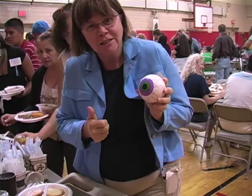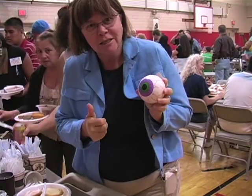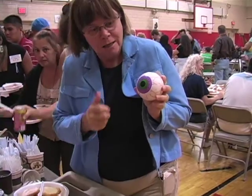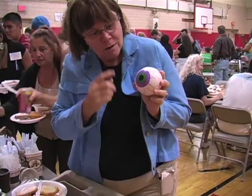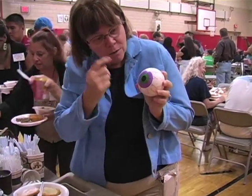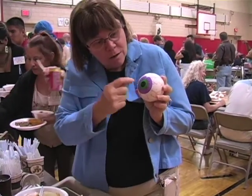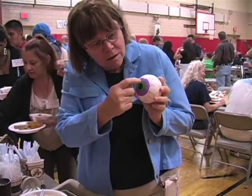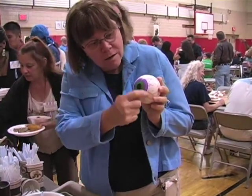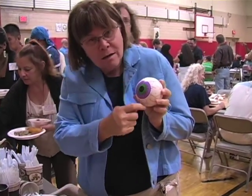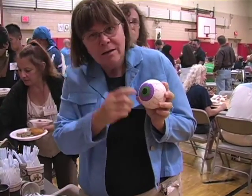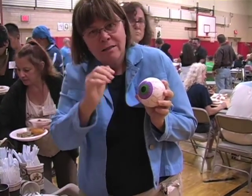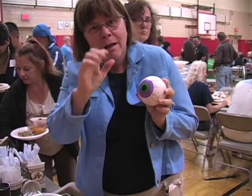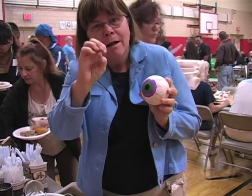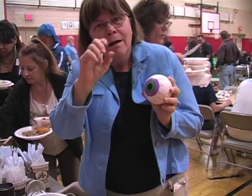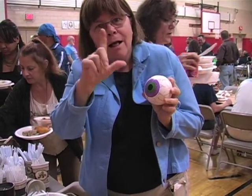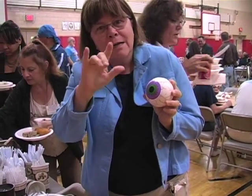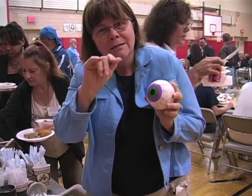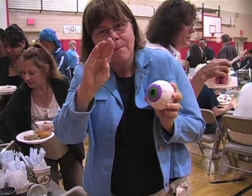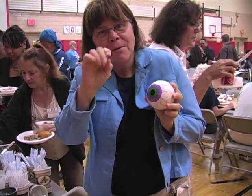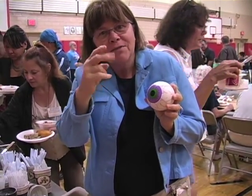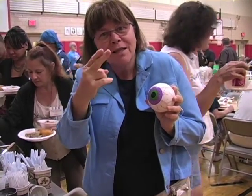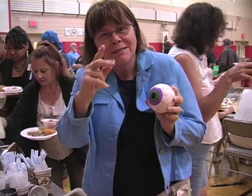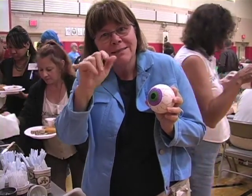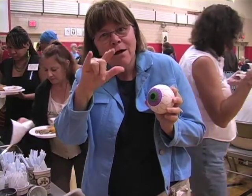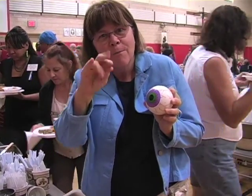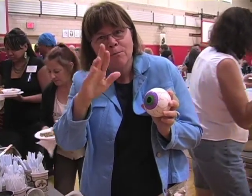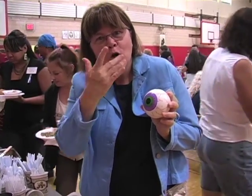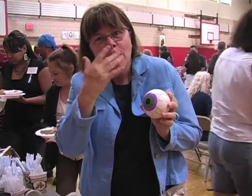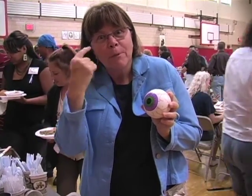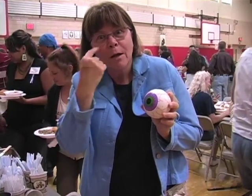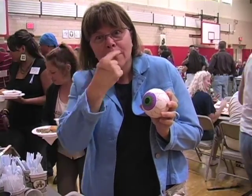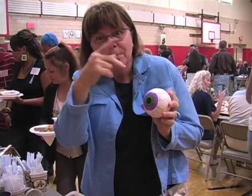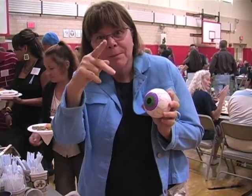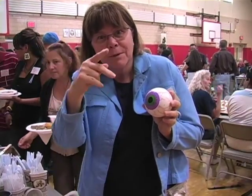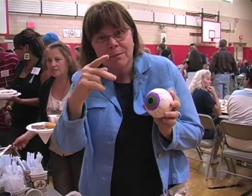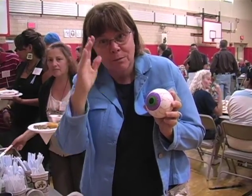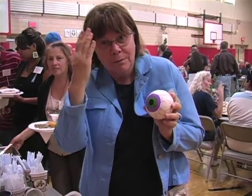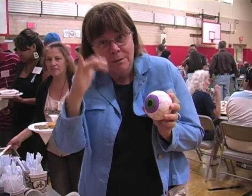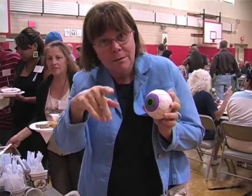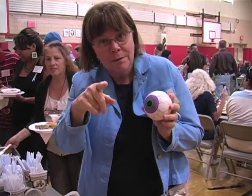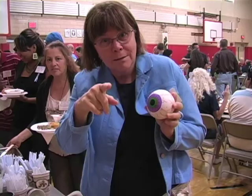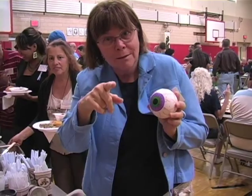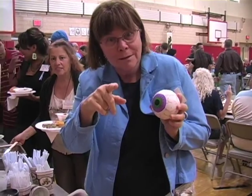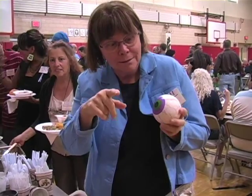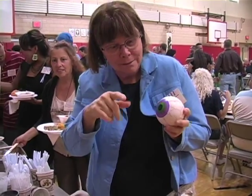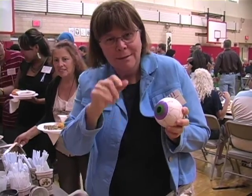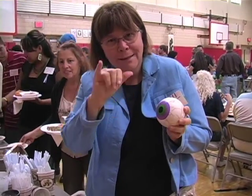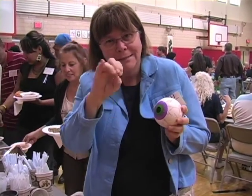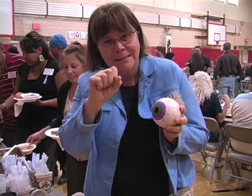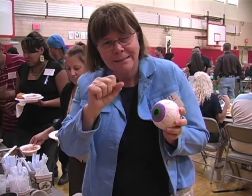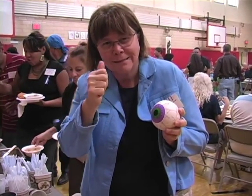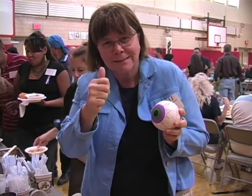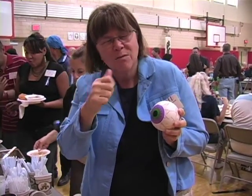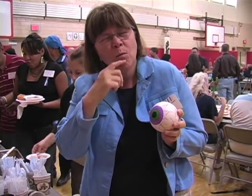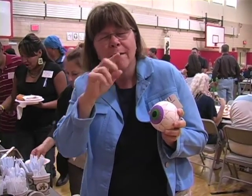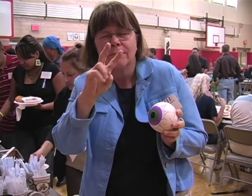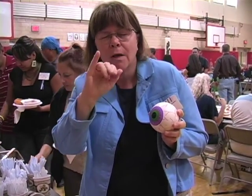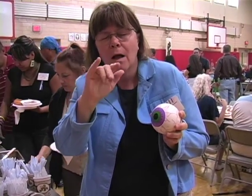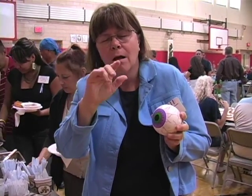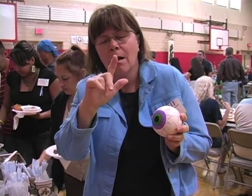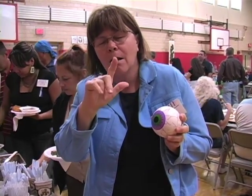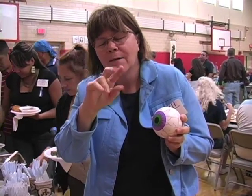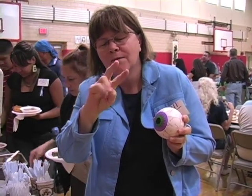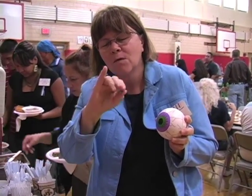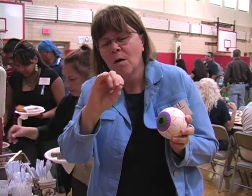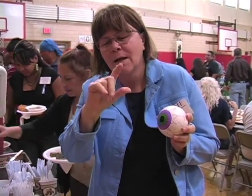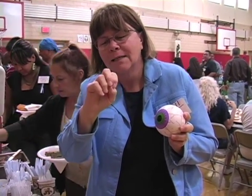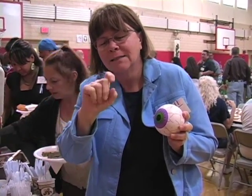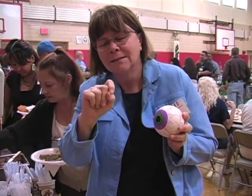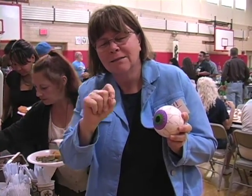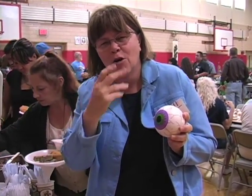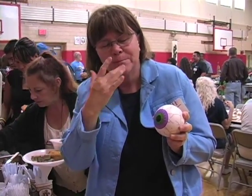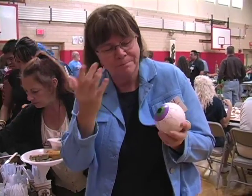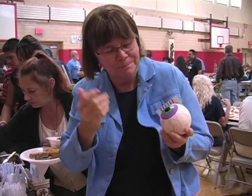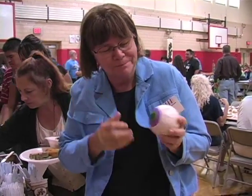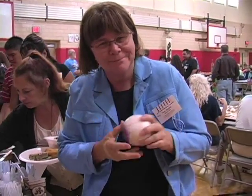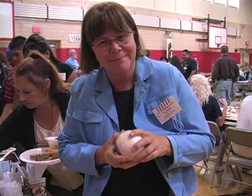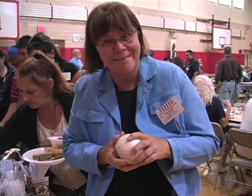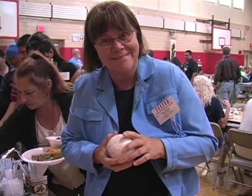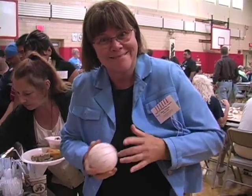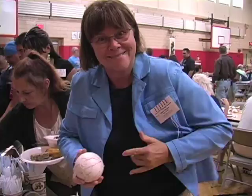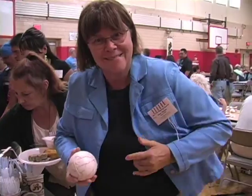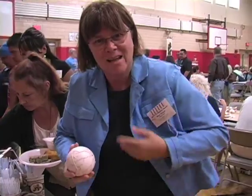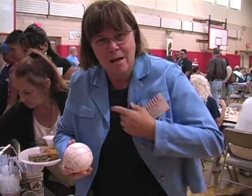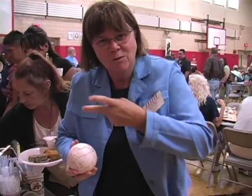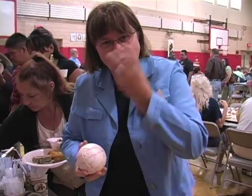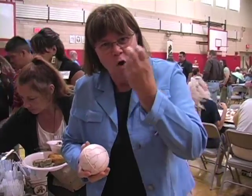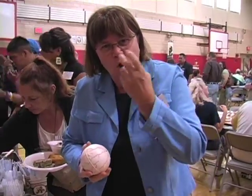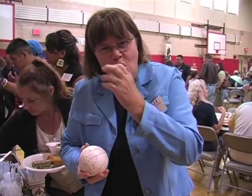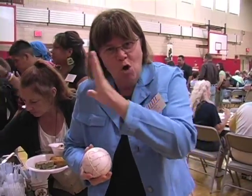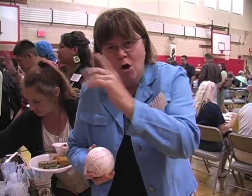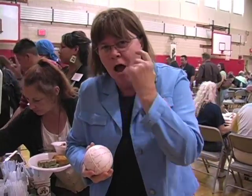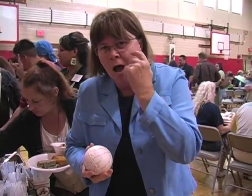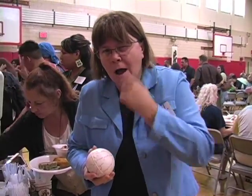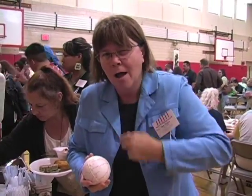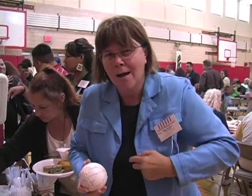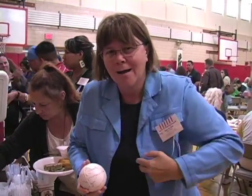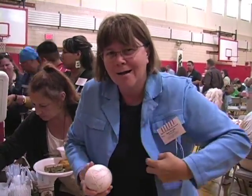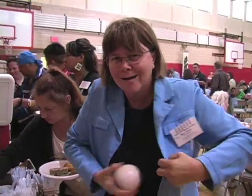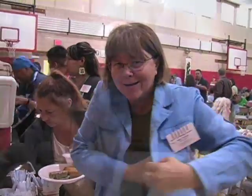See this eye.. It is Elizabeth Taylor’s eye - purple eyes. Did you know that? Yes, actually it was a violent color. Ha ha… I stole her eye. Ha